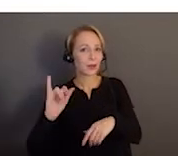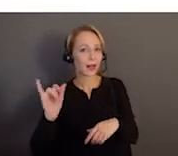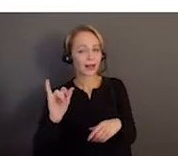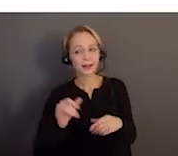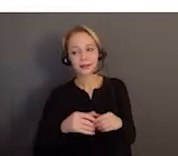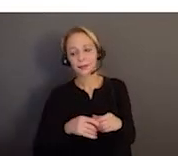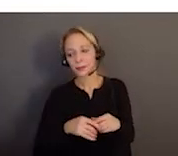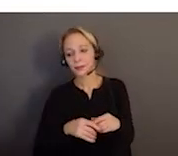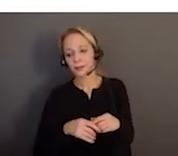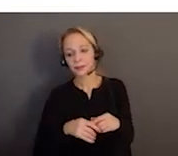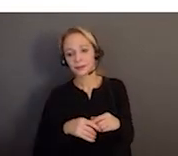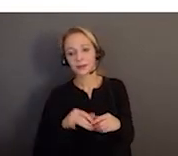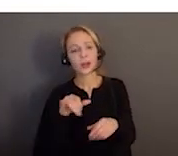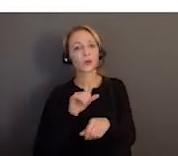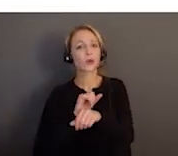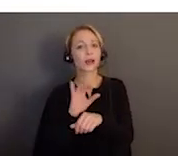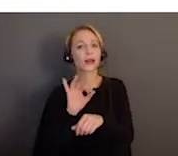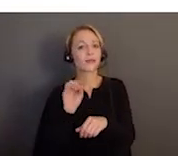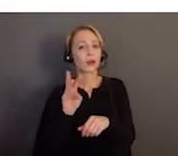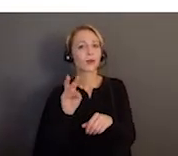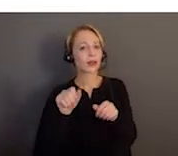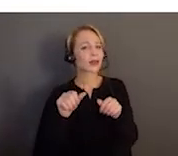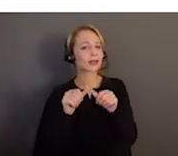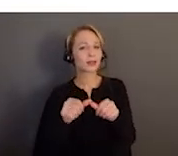THE WORK FLOW CAN JUST CONTINUE.